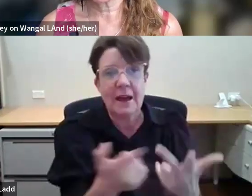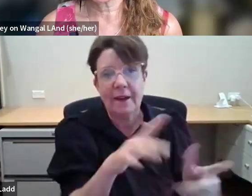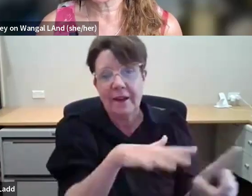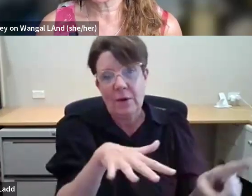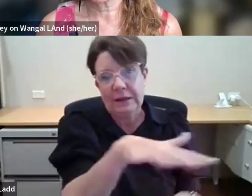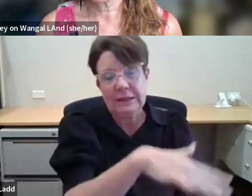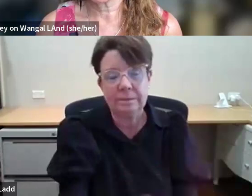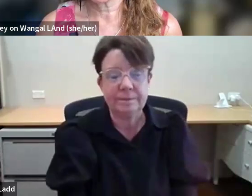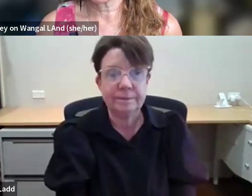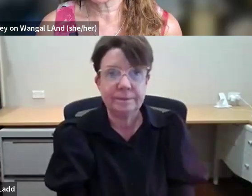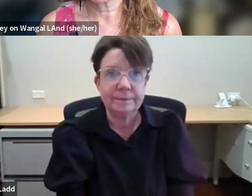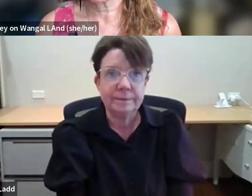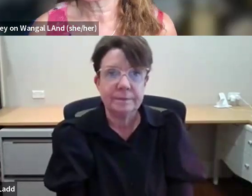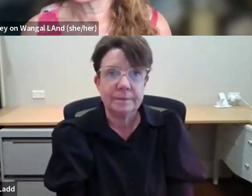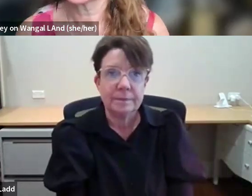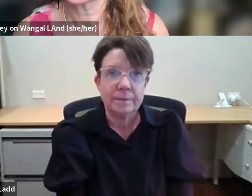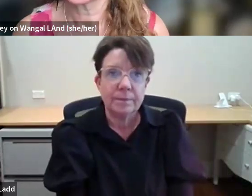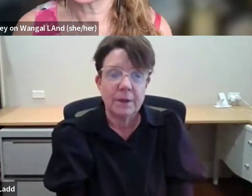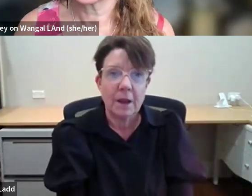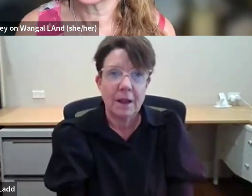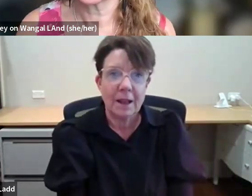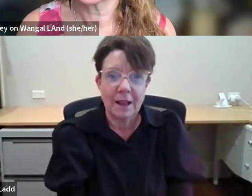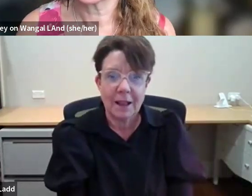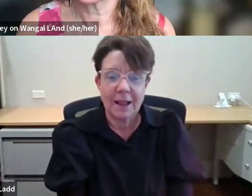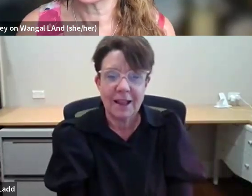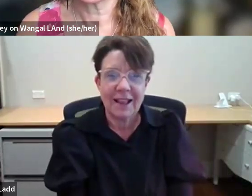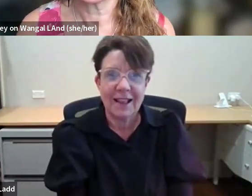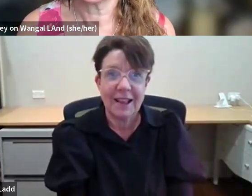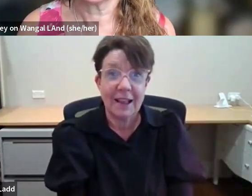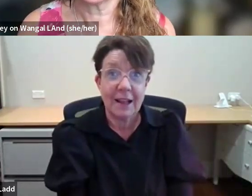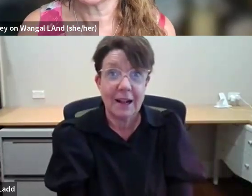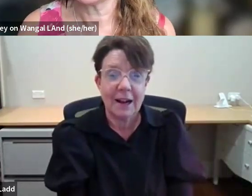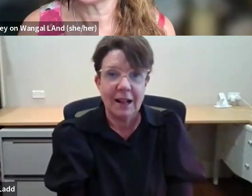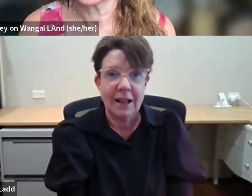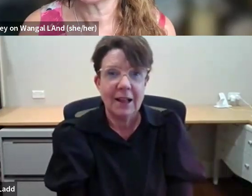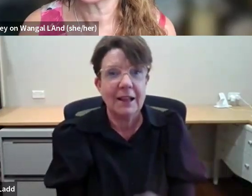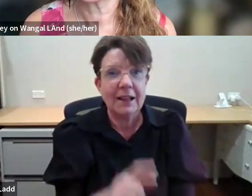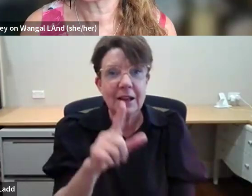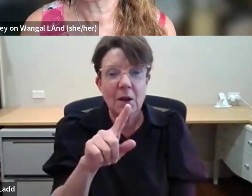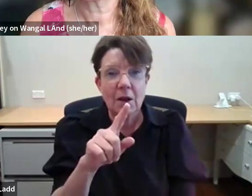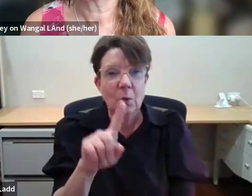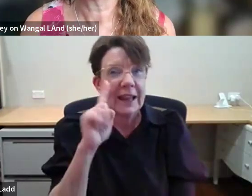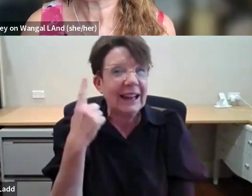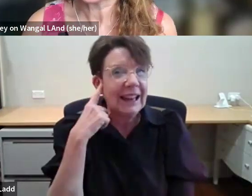If I'm going to drop the veil of secrecy, I am actually in the process of moving house